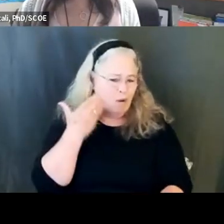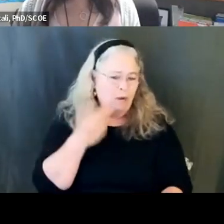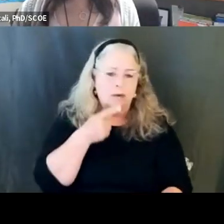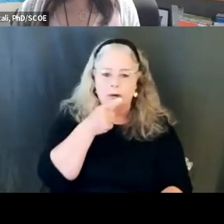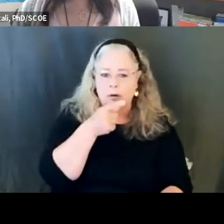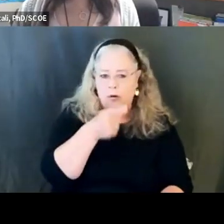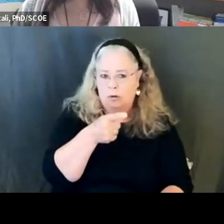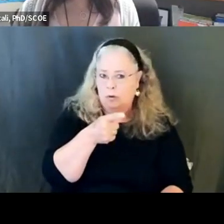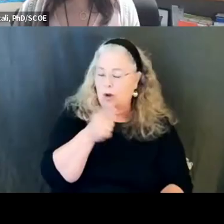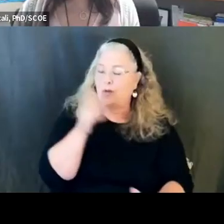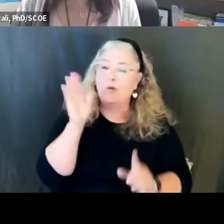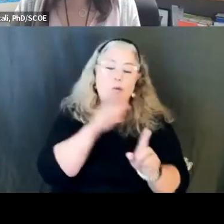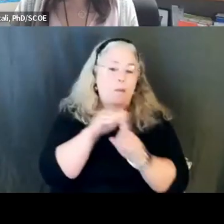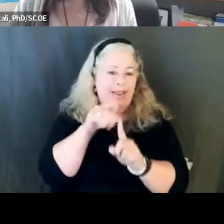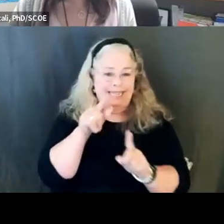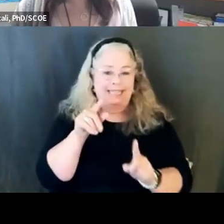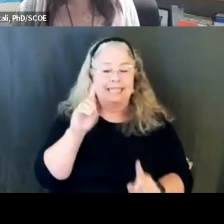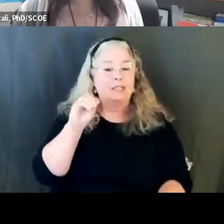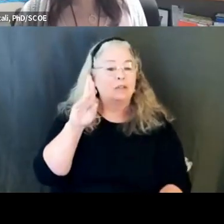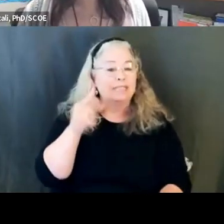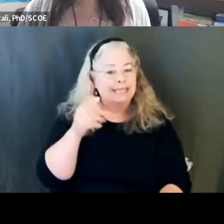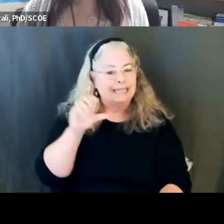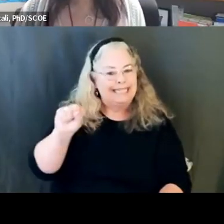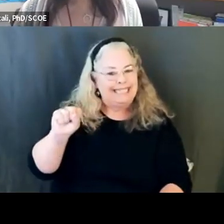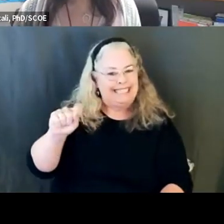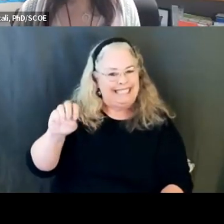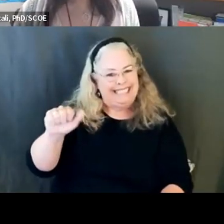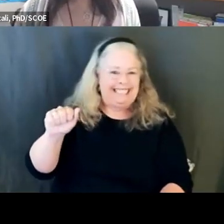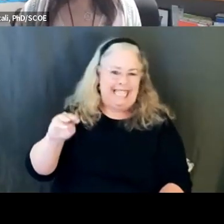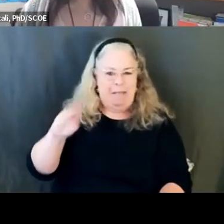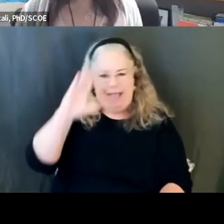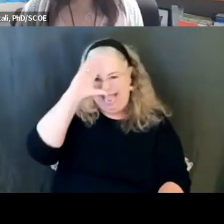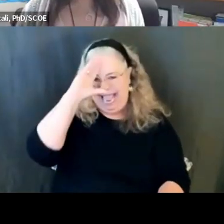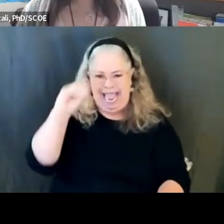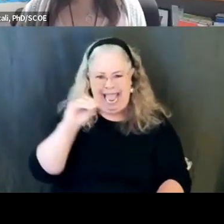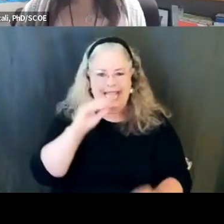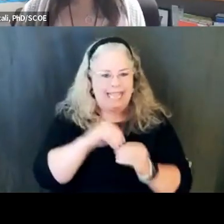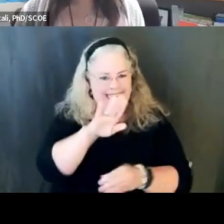just to remind everyone Doug is is he's the STEAM guy at his his district. So how do you